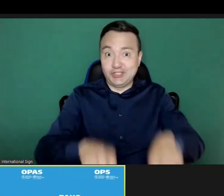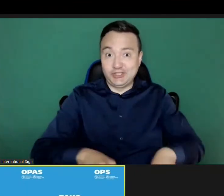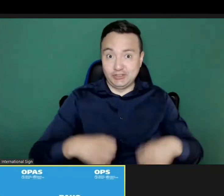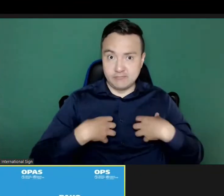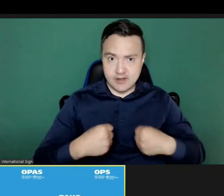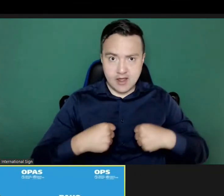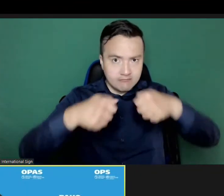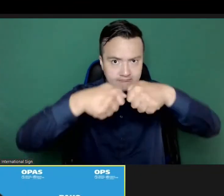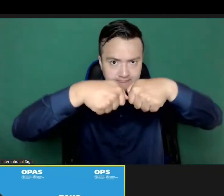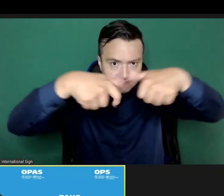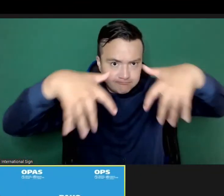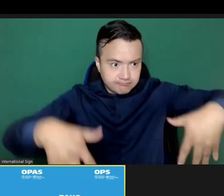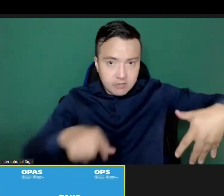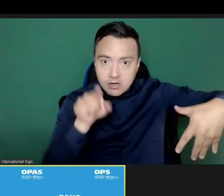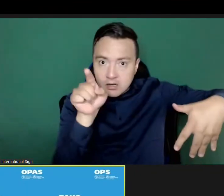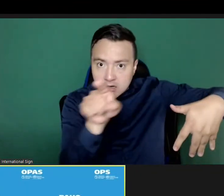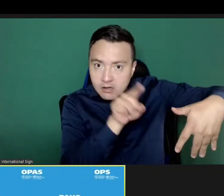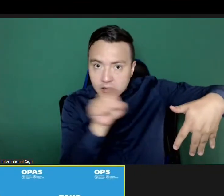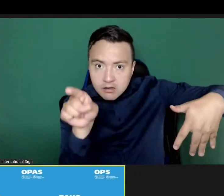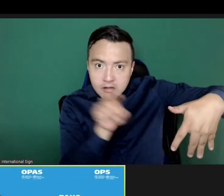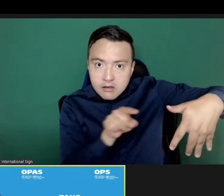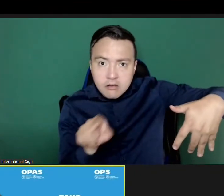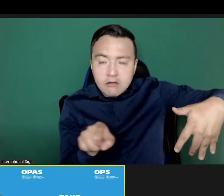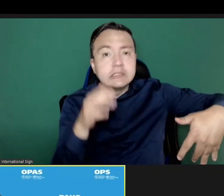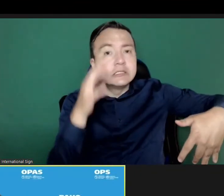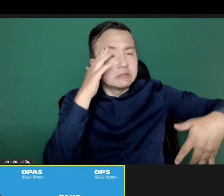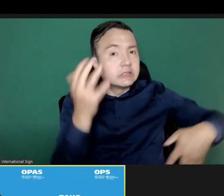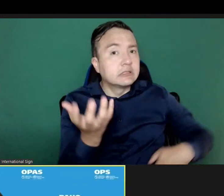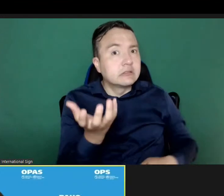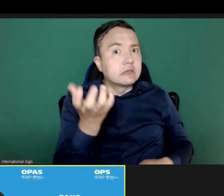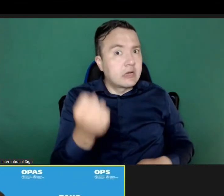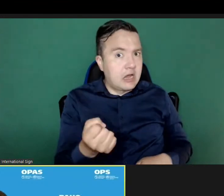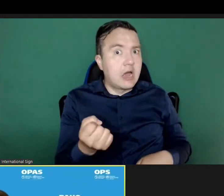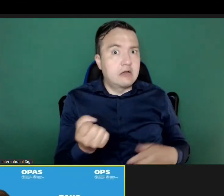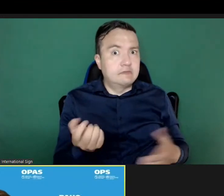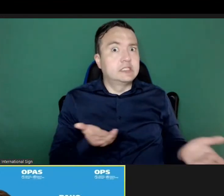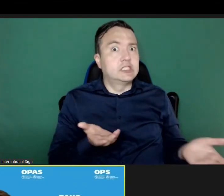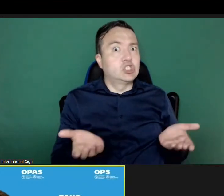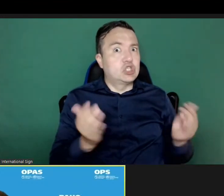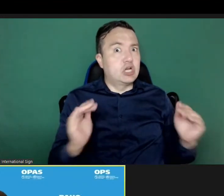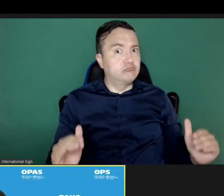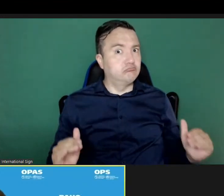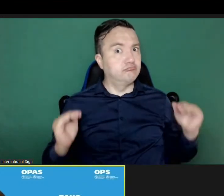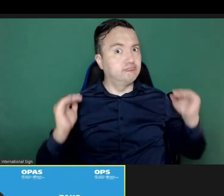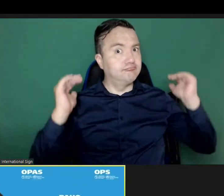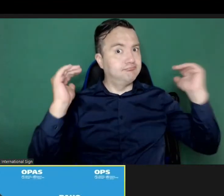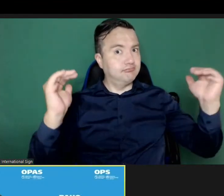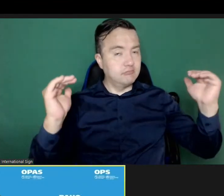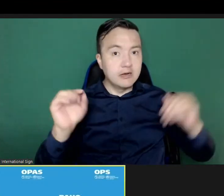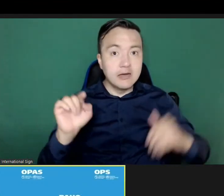more and more resources, as the level of technology incorporation becomes more intense.